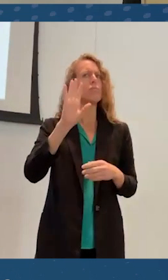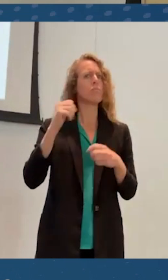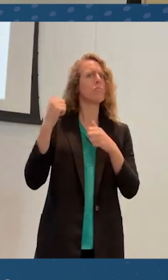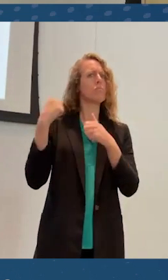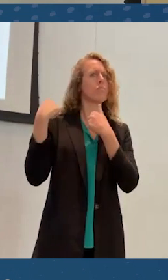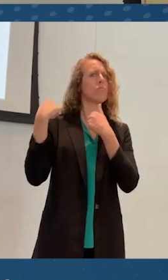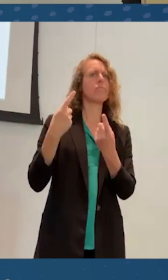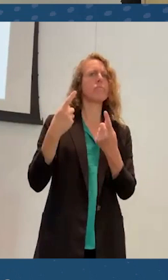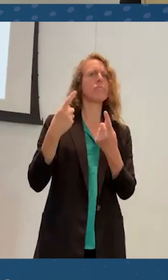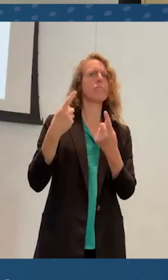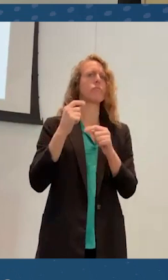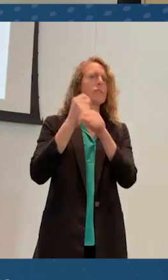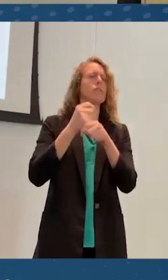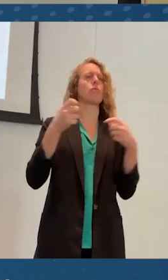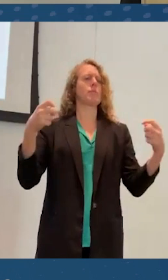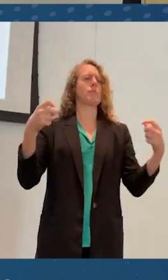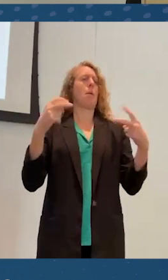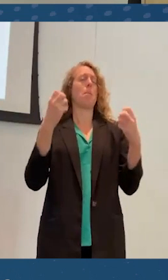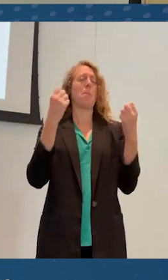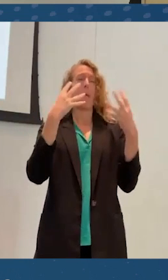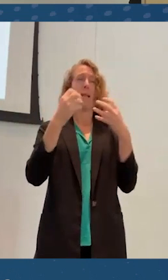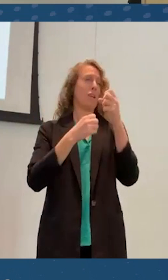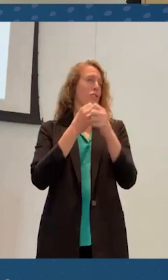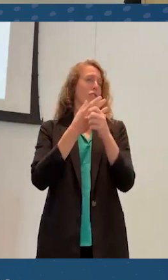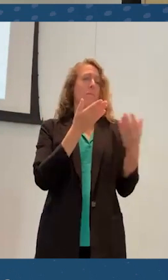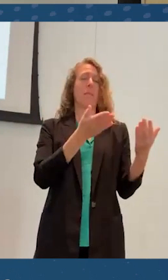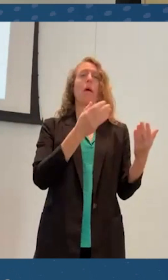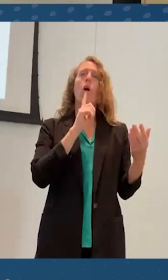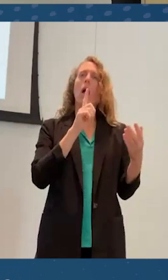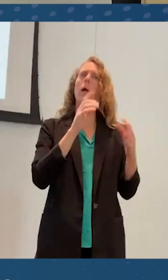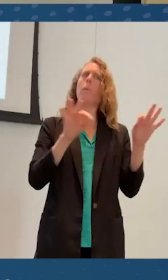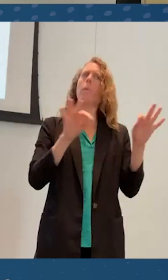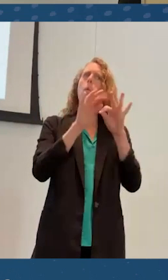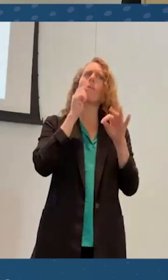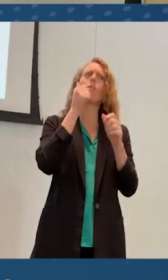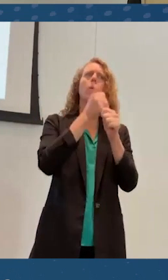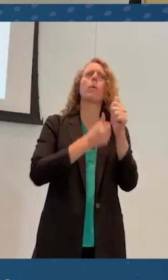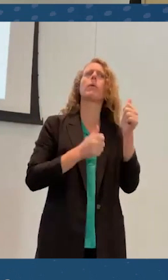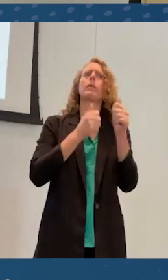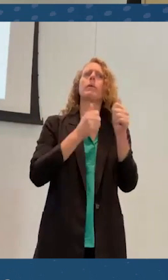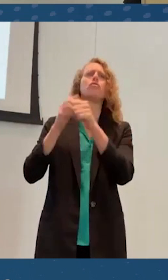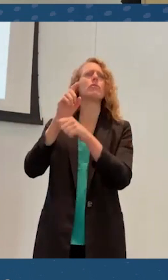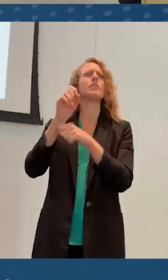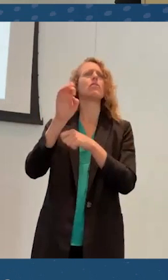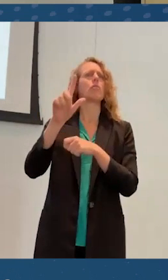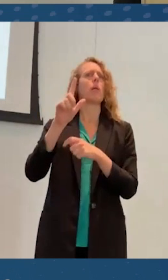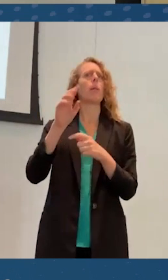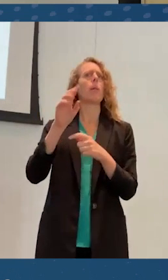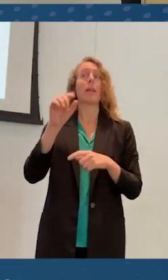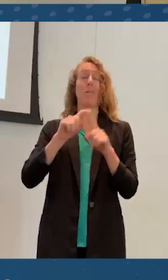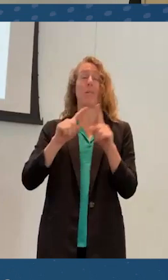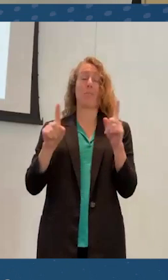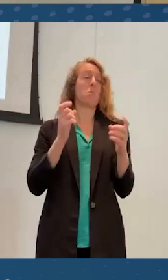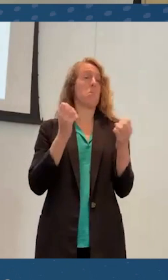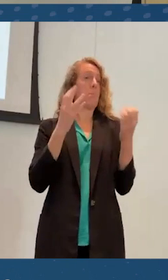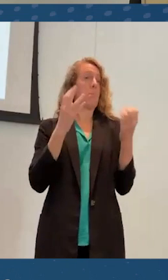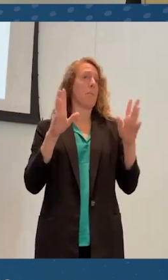and have become a staple in all sorts of digital media. They're so widely used and accepted, that it would be ridiculous if I was